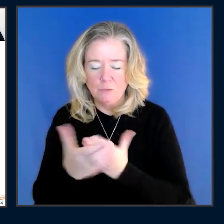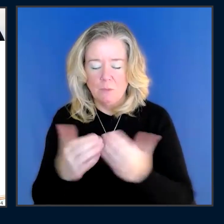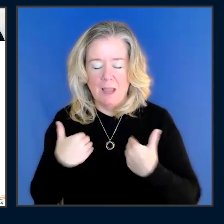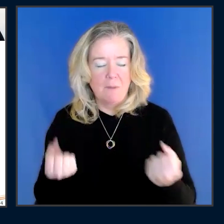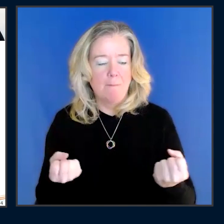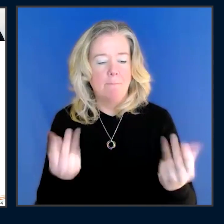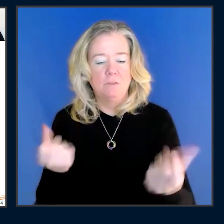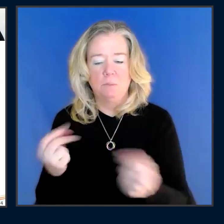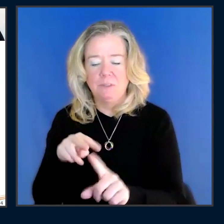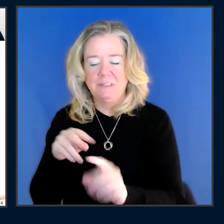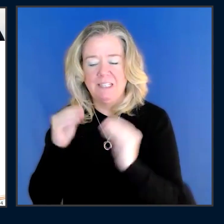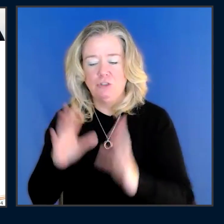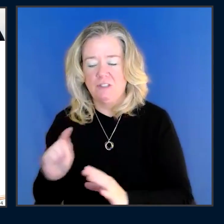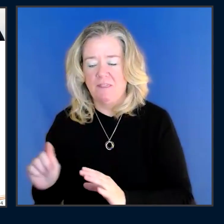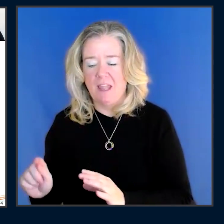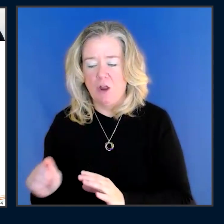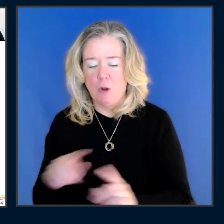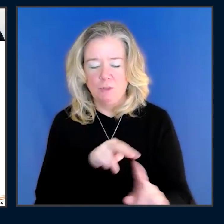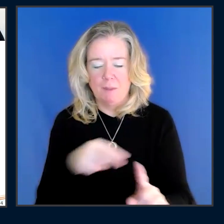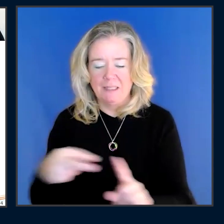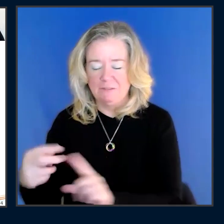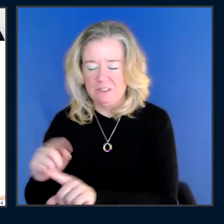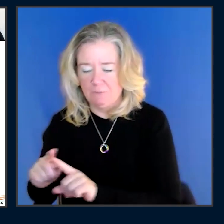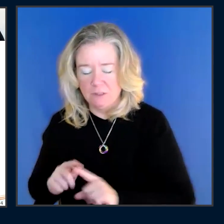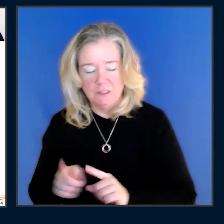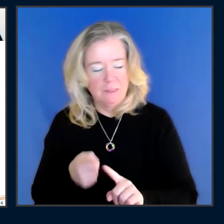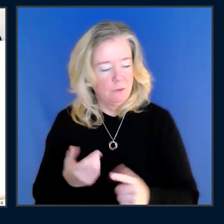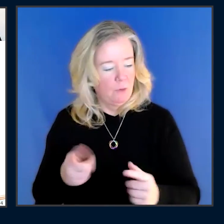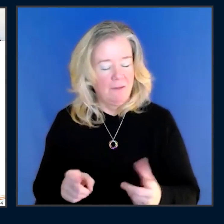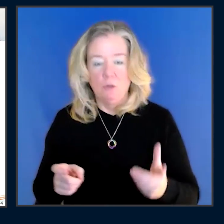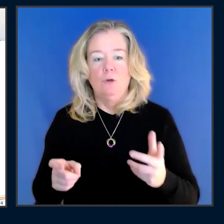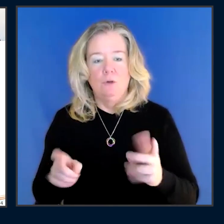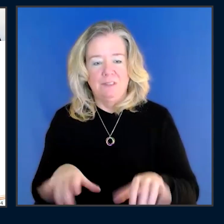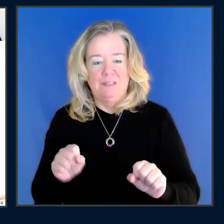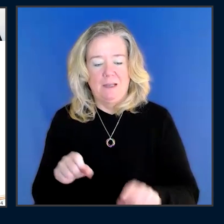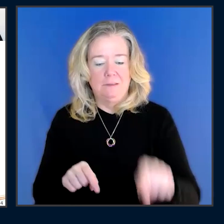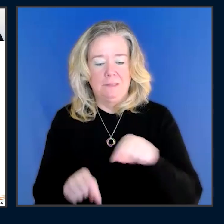who might be in a classroom and having multiple teacher perspectives, that sometimes we just have